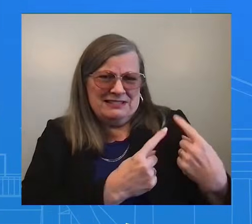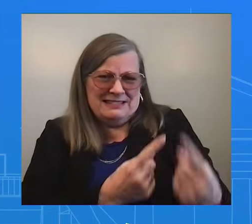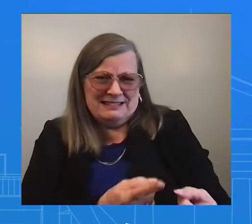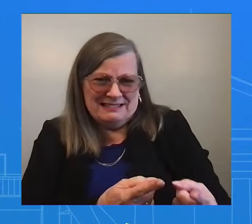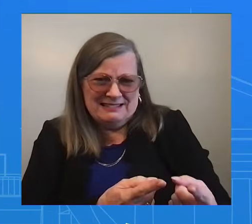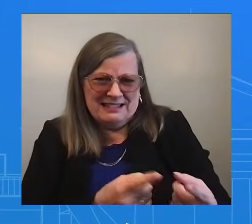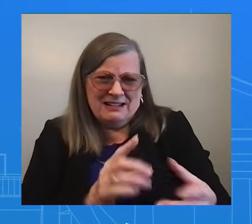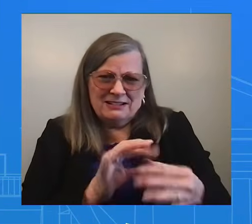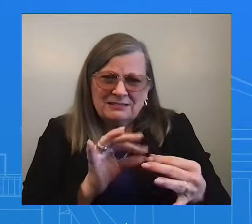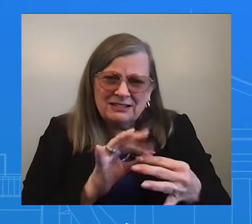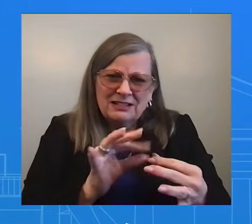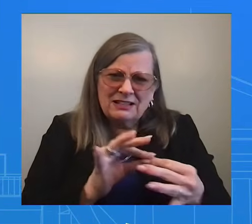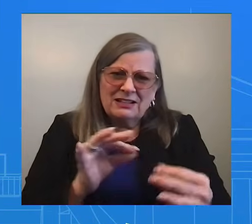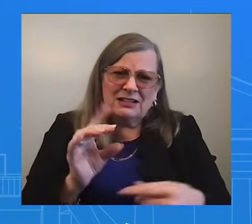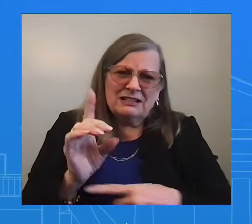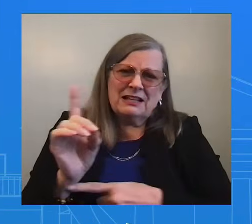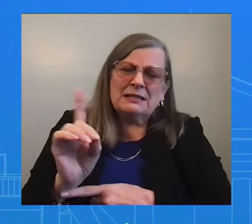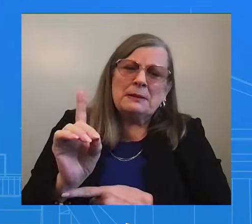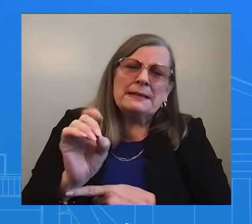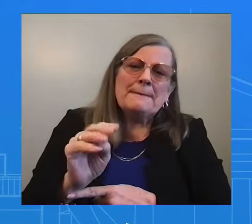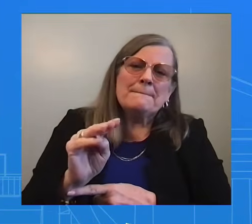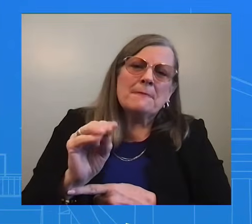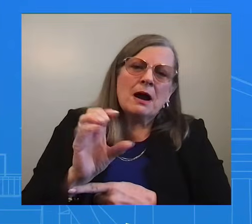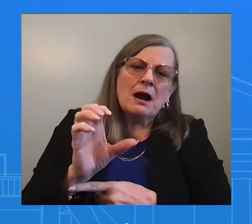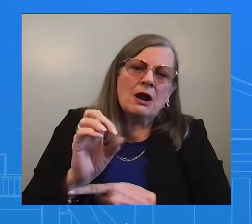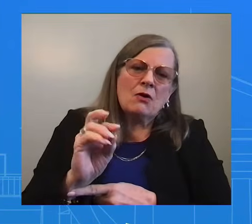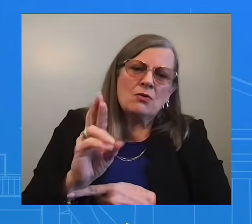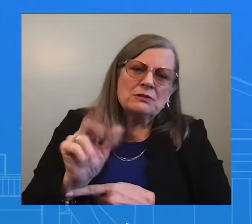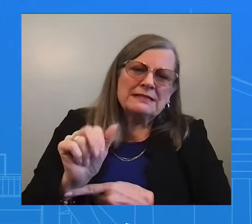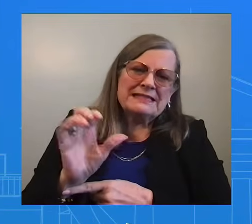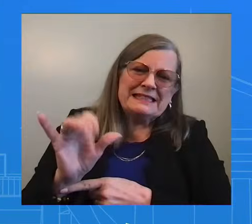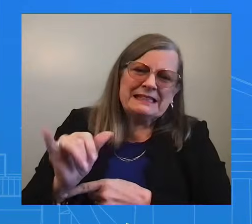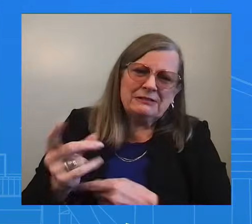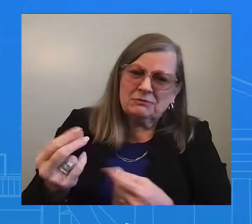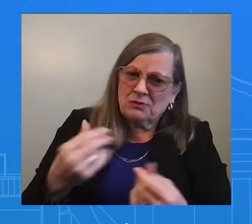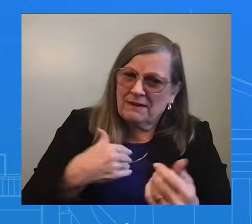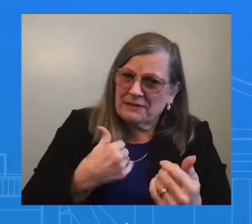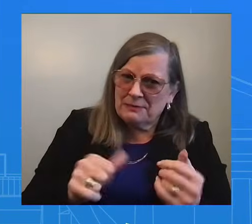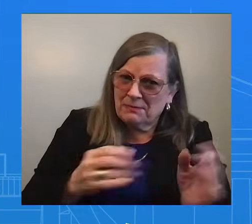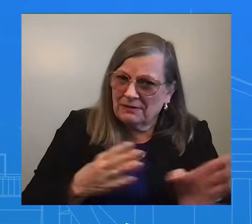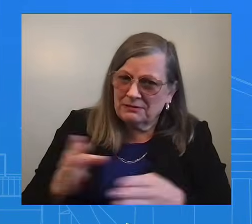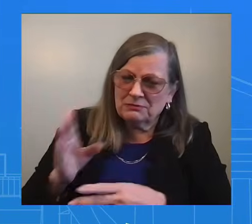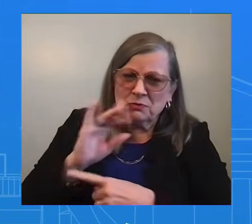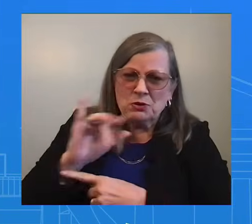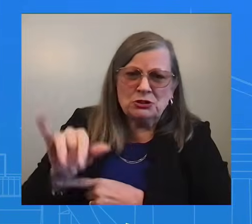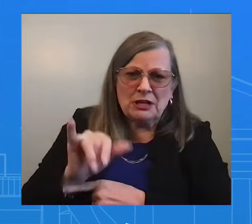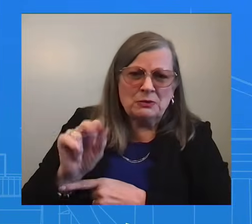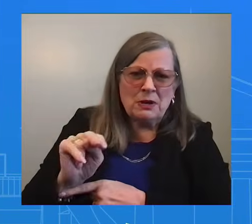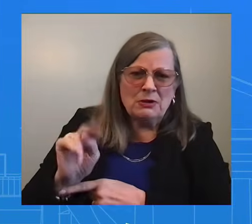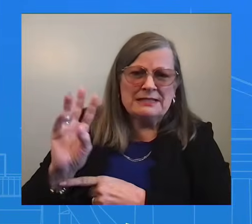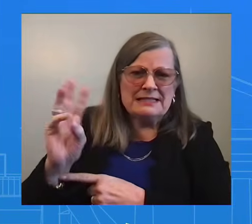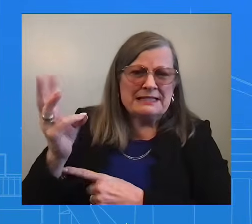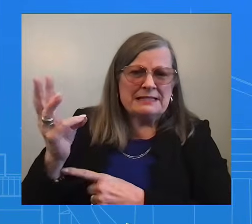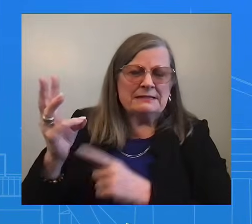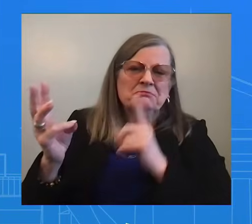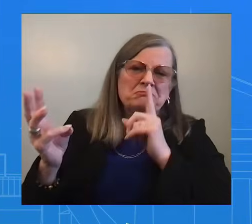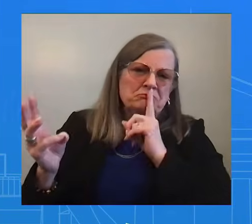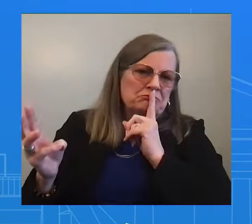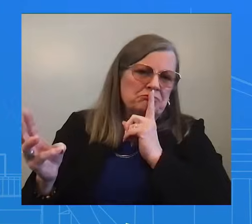as to the President's plan for January 6th. Go ahead. Aide: You have time for a couple more. The Press: Thanks. The White House put out a statement about the meeting on Tuesday with senior administration officials